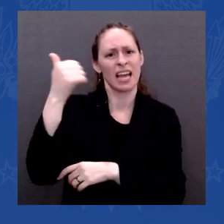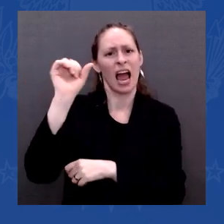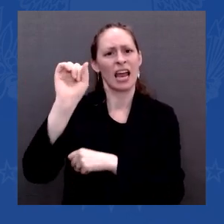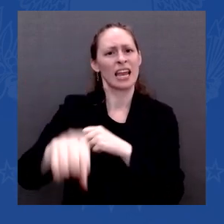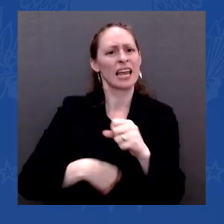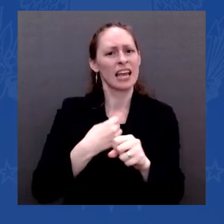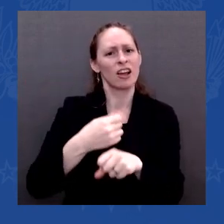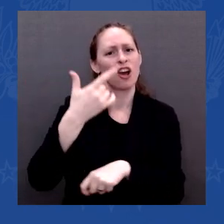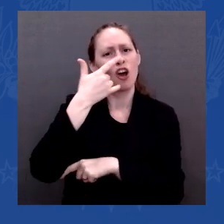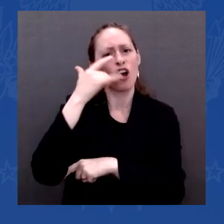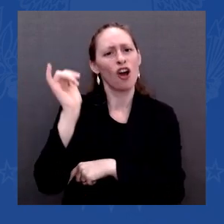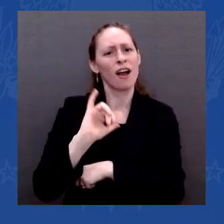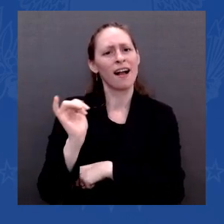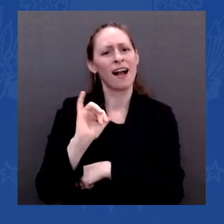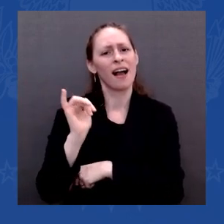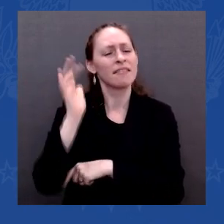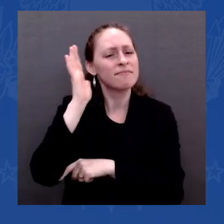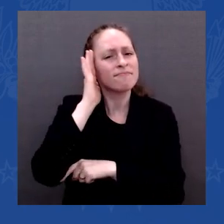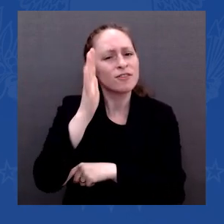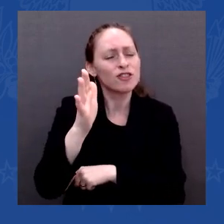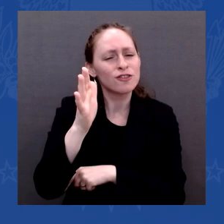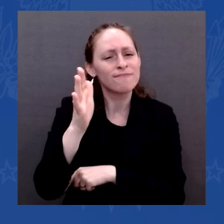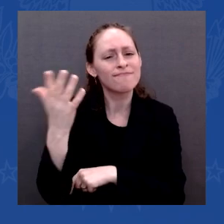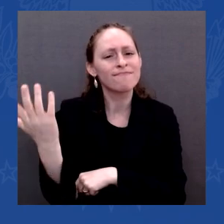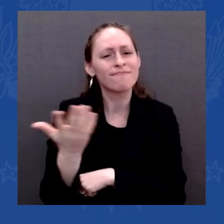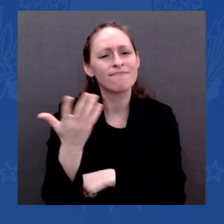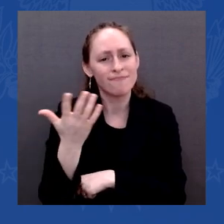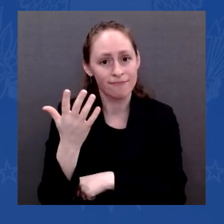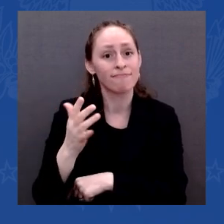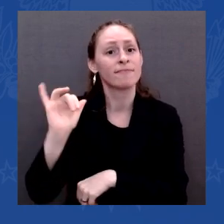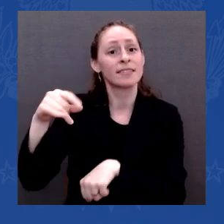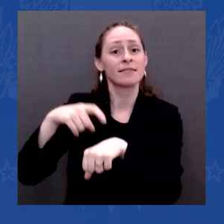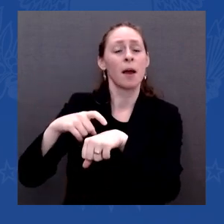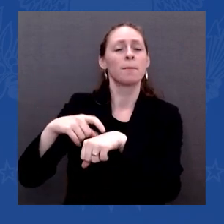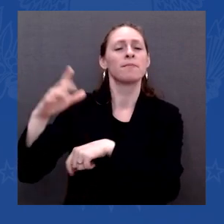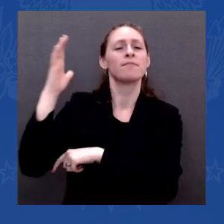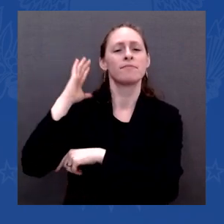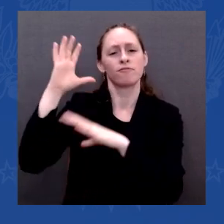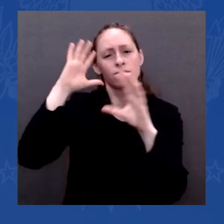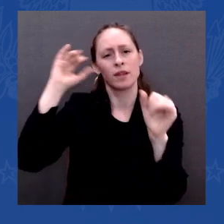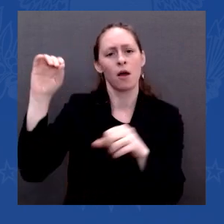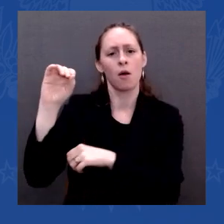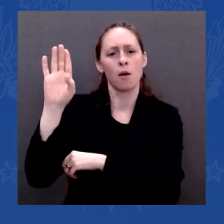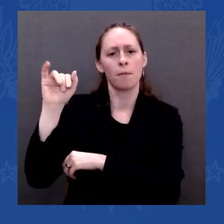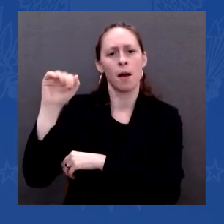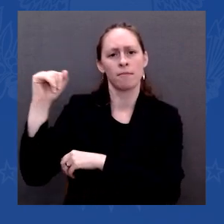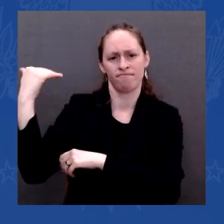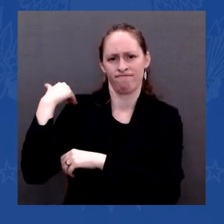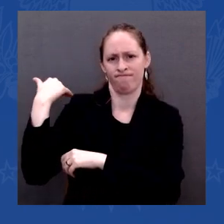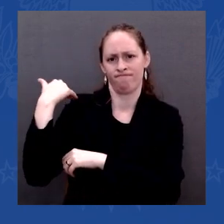which was an $800 billion effort -- and the first thing I did, I went to the mayors. Not a joke.